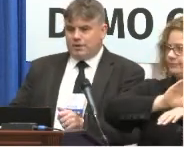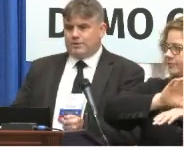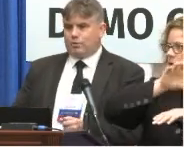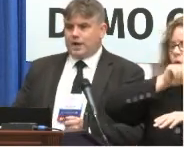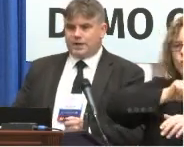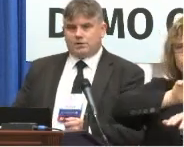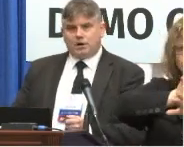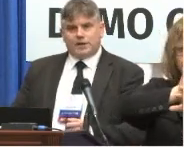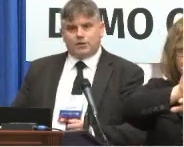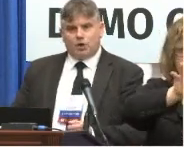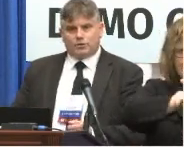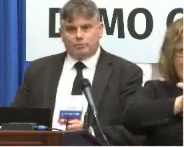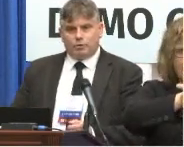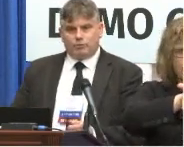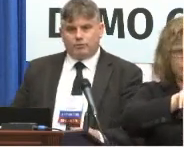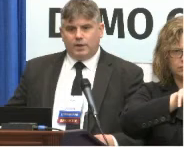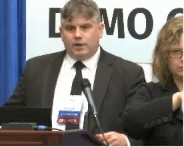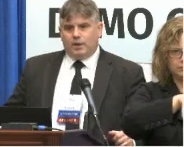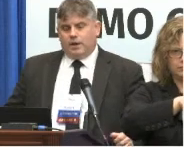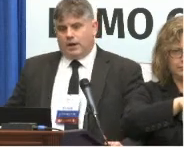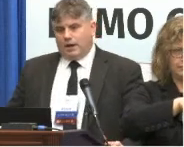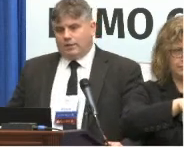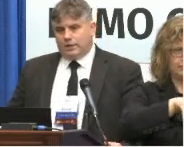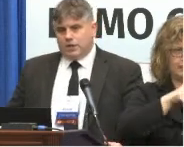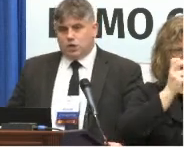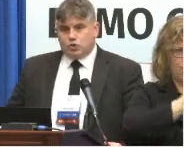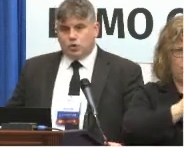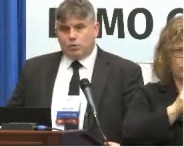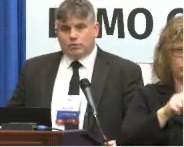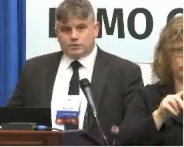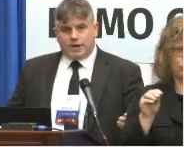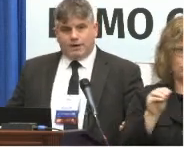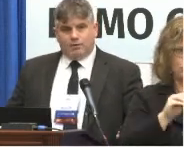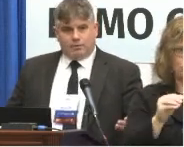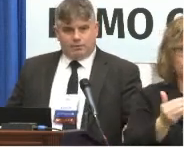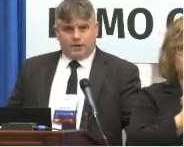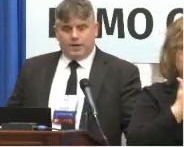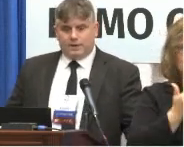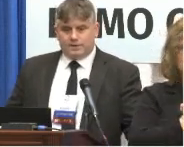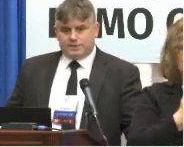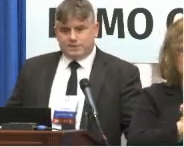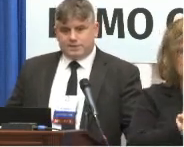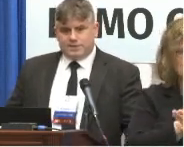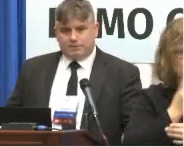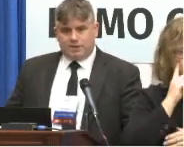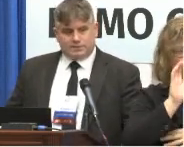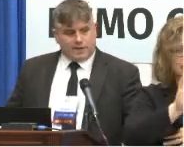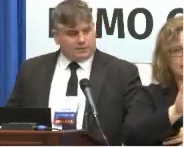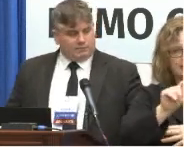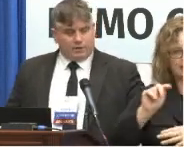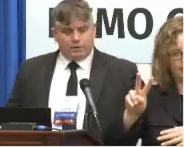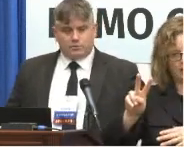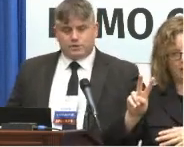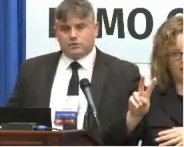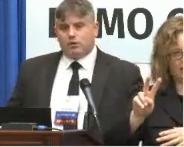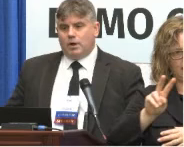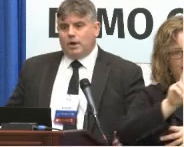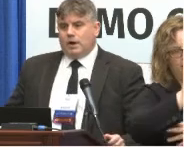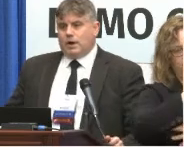and there were kind of clunky and hard to move. The newer style CCTVs like the Vario Digital,